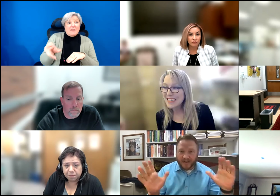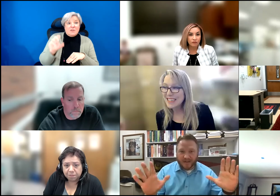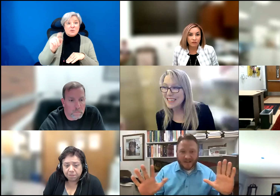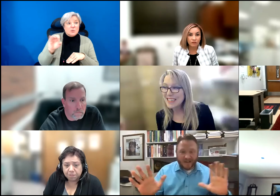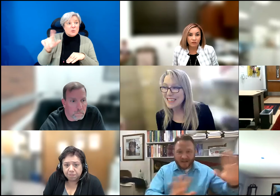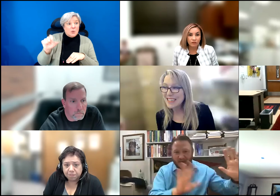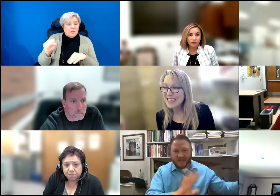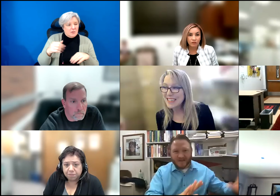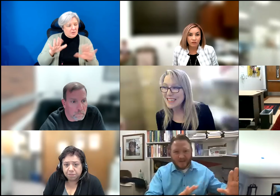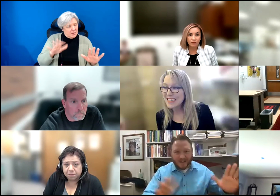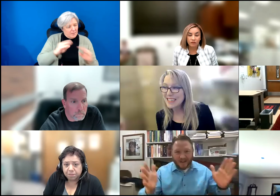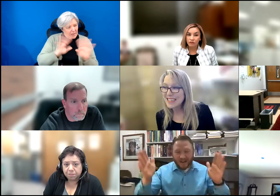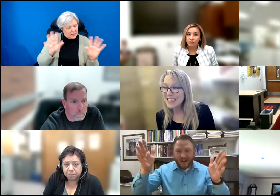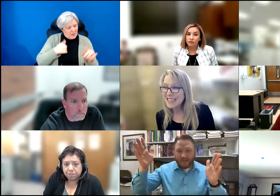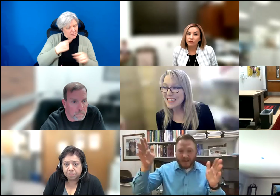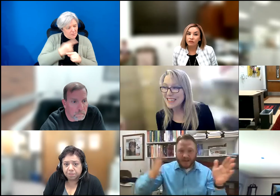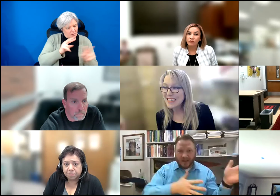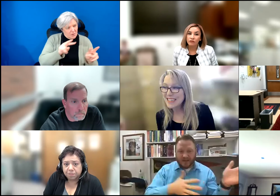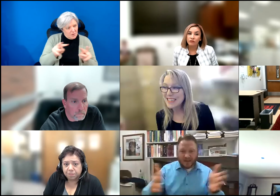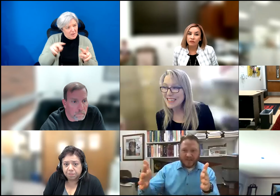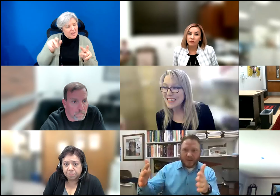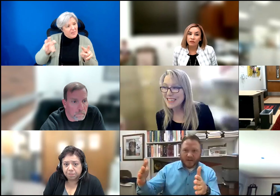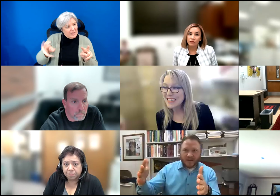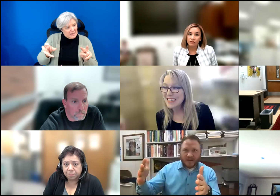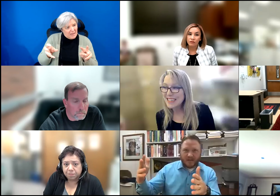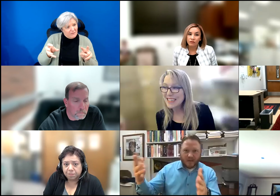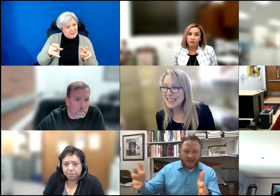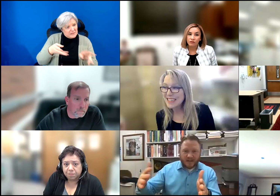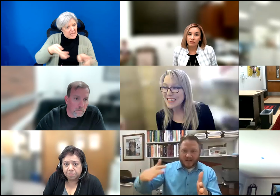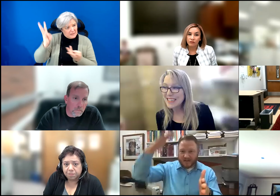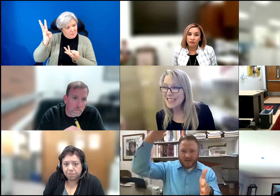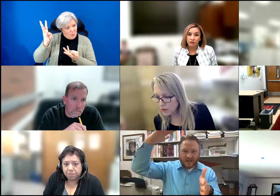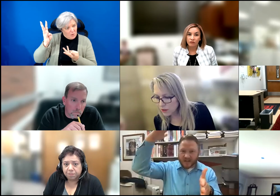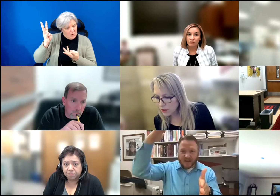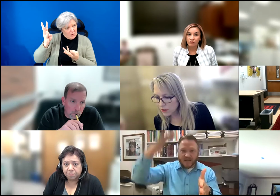To understand why consulting the canvas exports for attendance is just a list